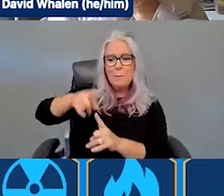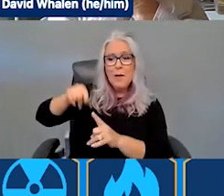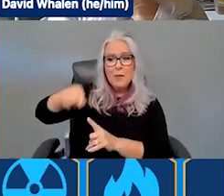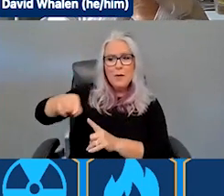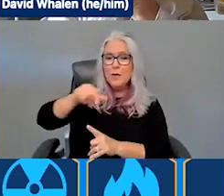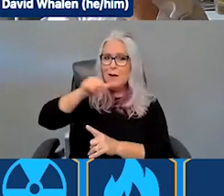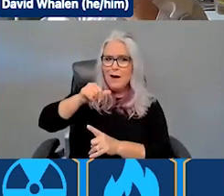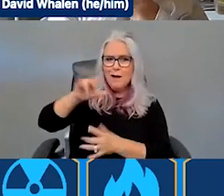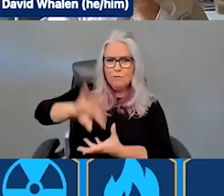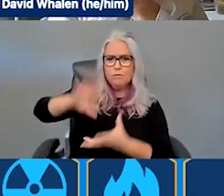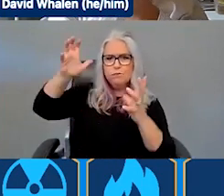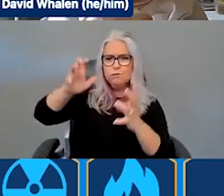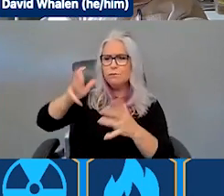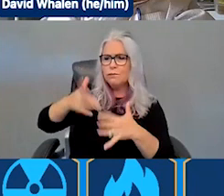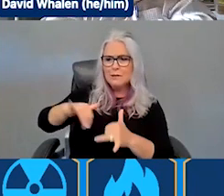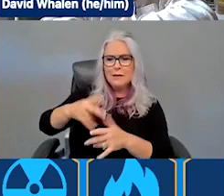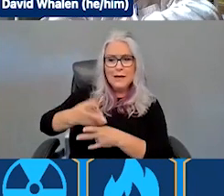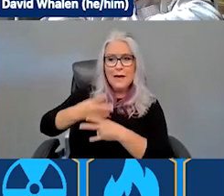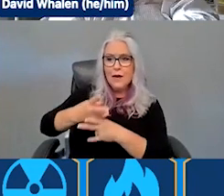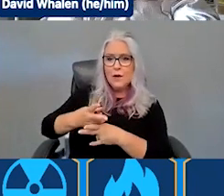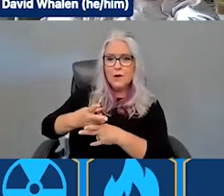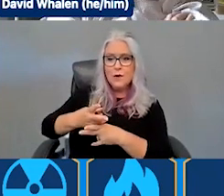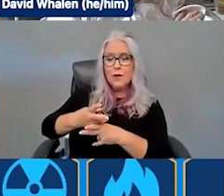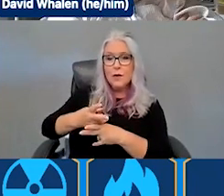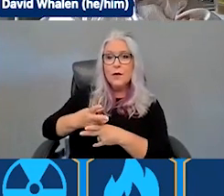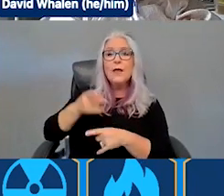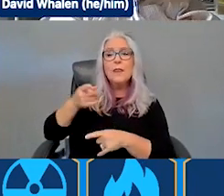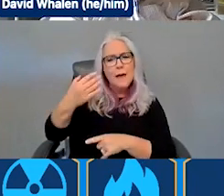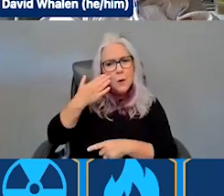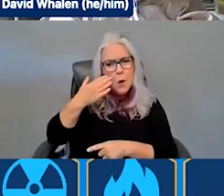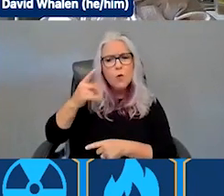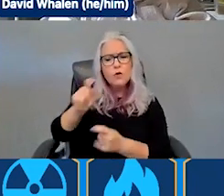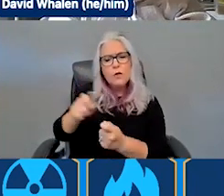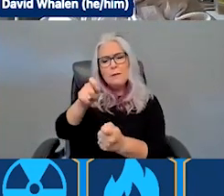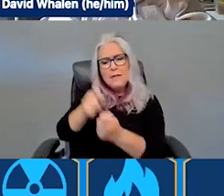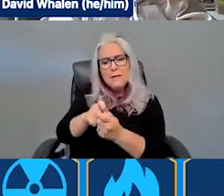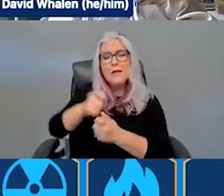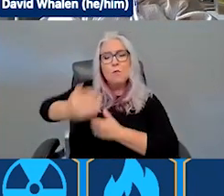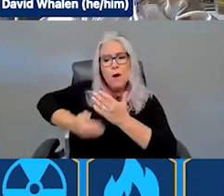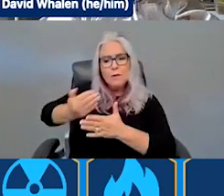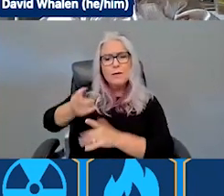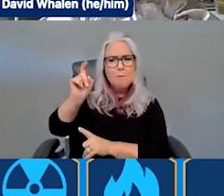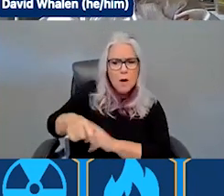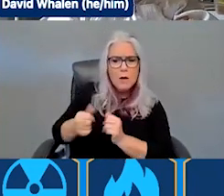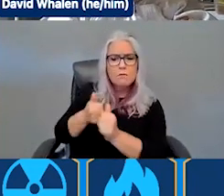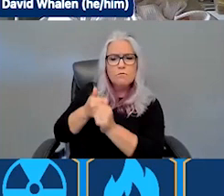though there is a formal process to follow for triage according